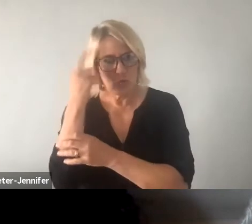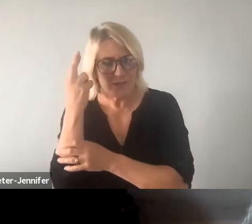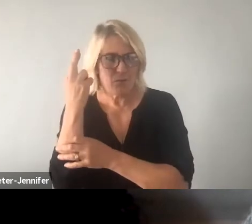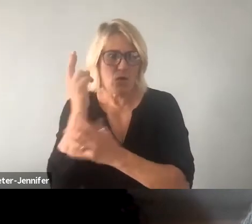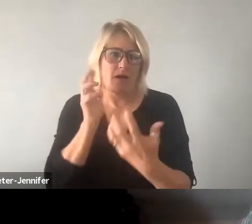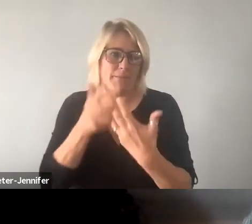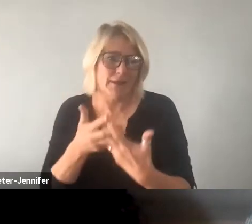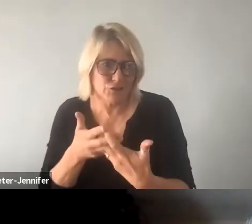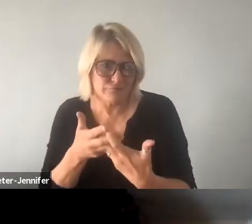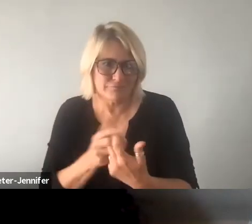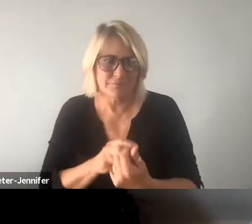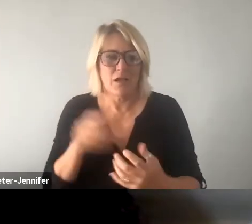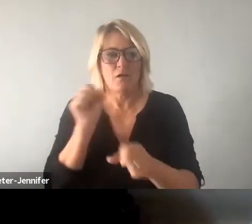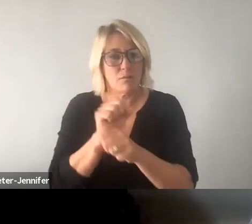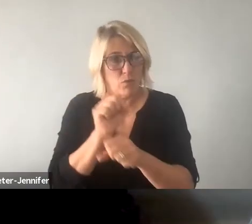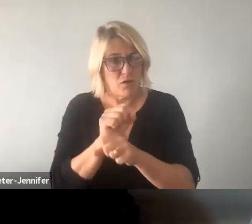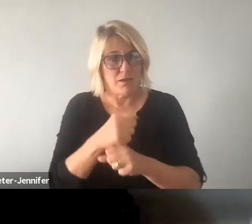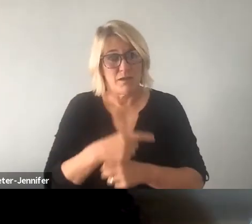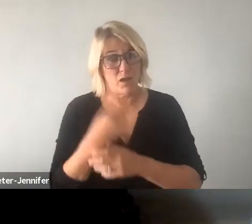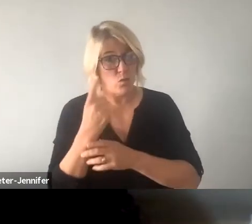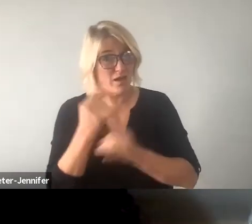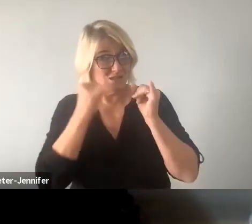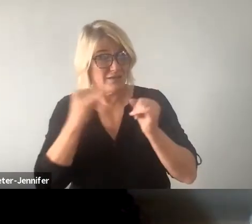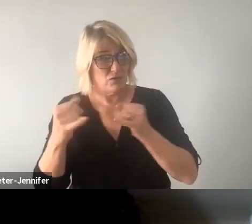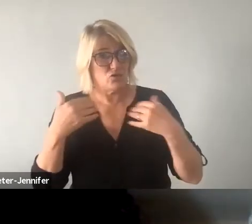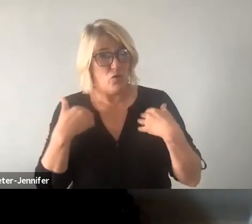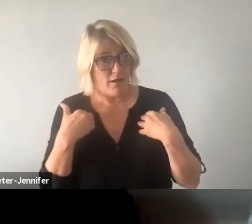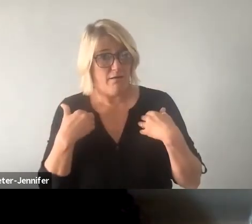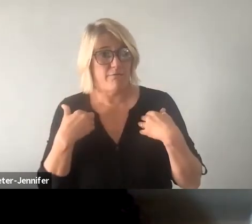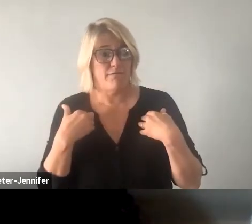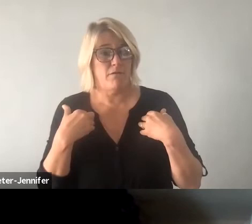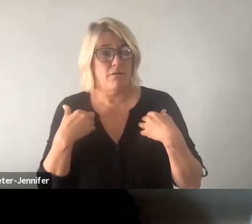So we have these sort of two categories of people that we tend to see when we start talking about reasonable